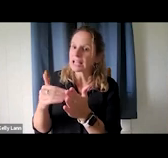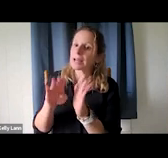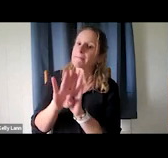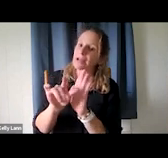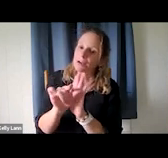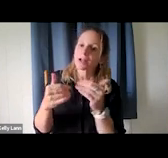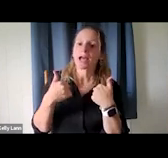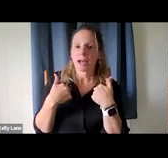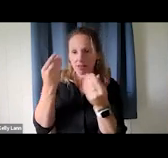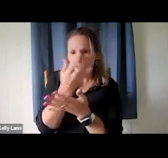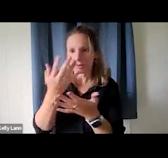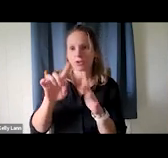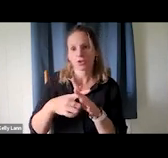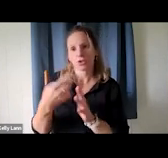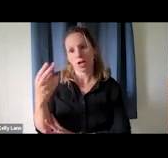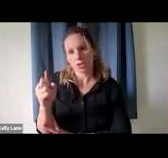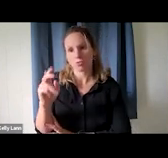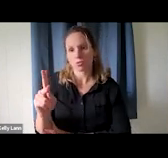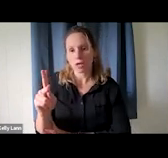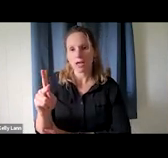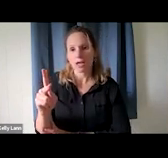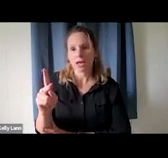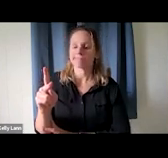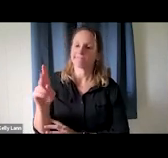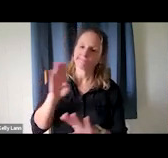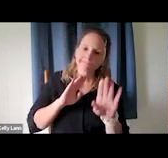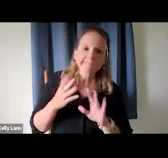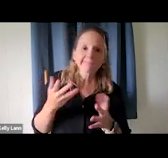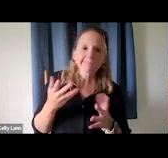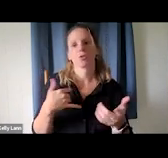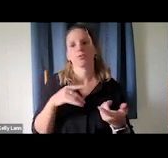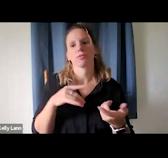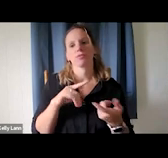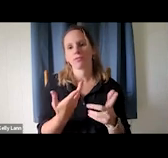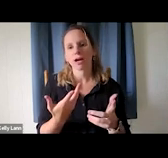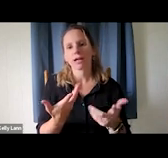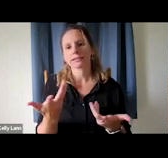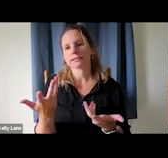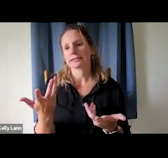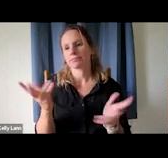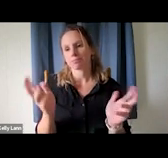that they started in high school that he got in trouble, that he had friends who hung out together,